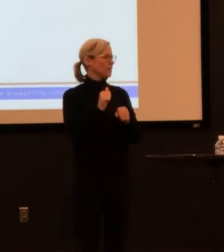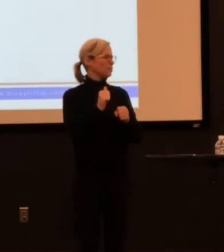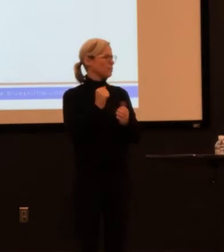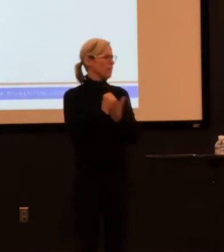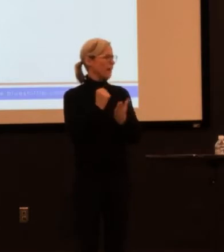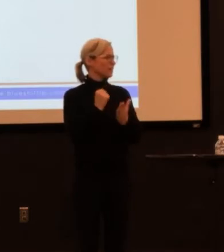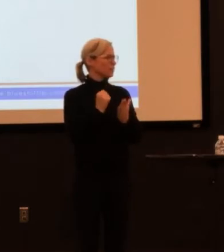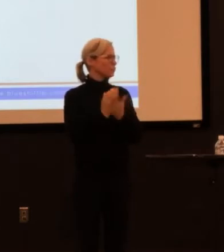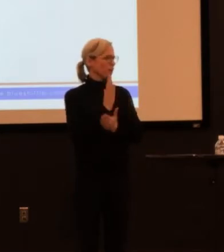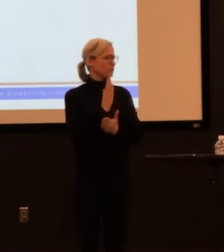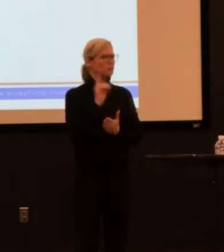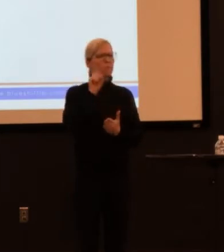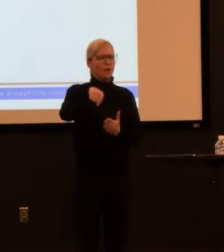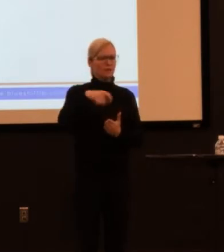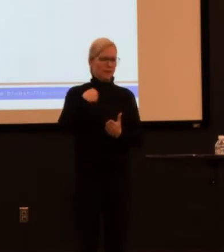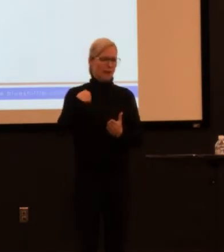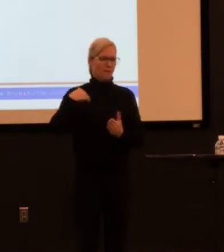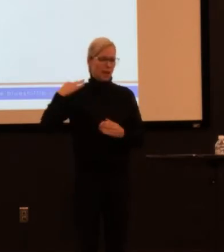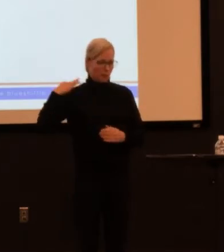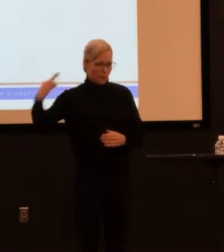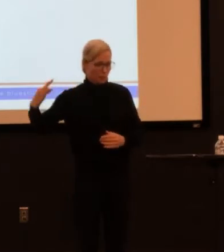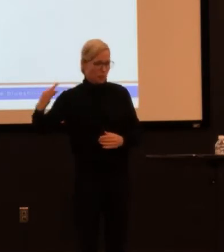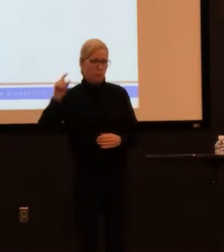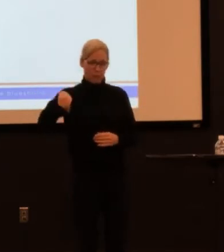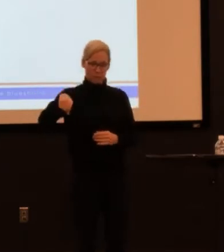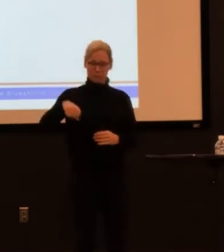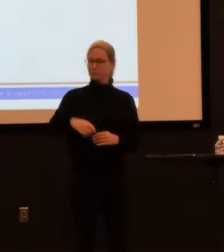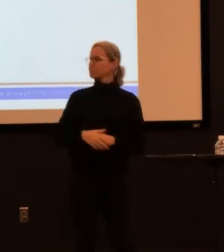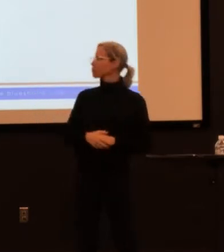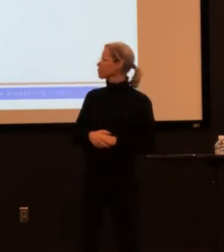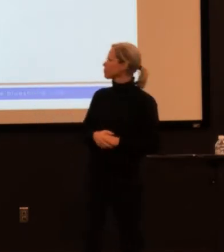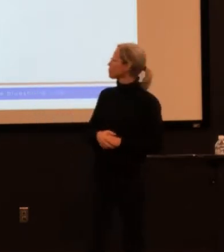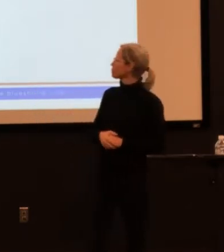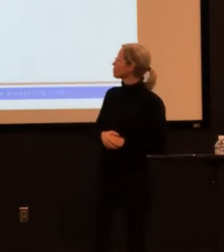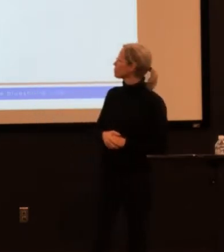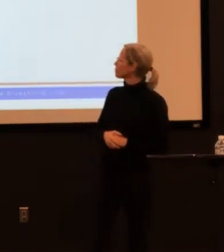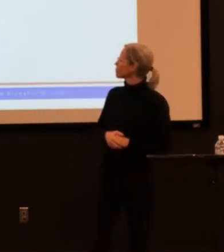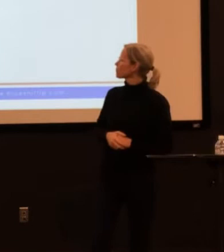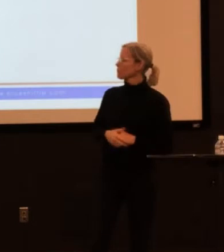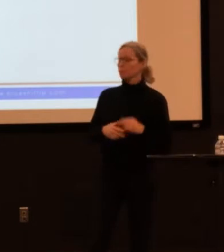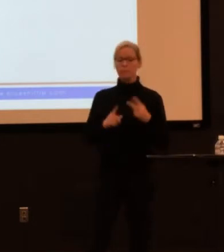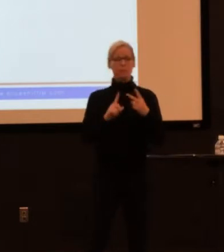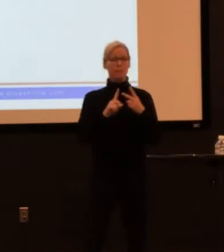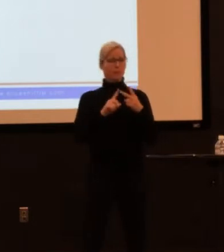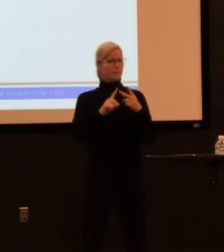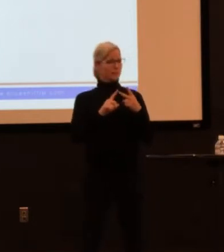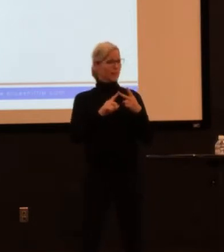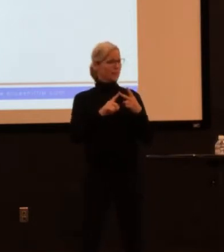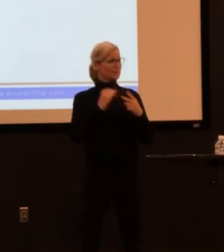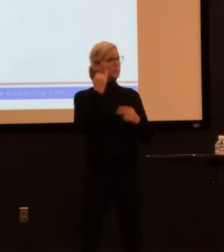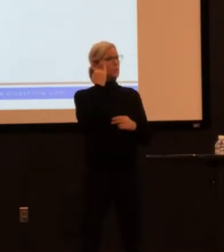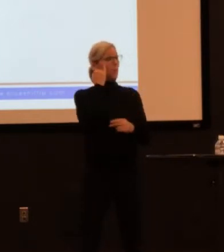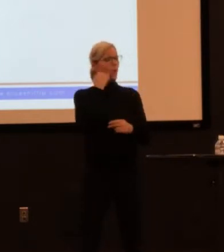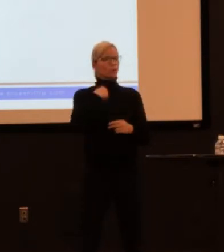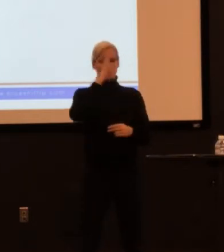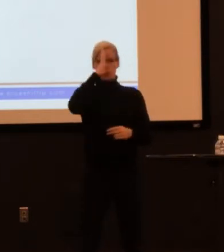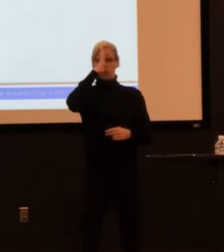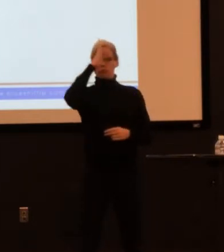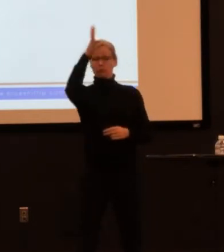The next point is that if you publish information about your invention before you've submitted